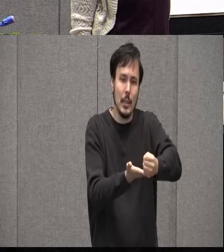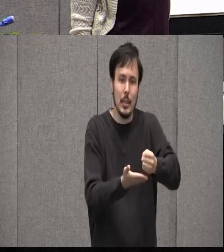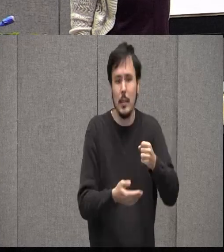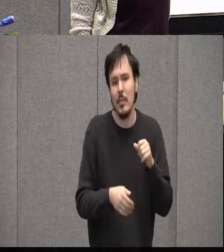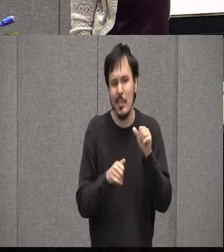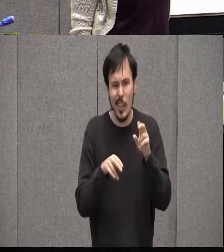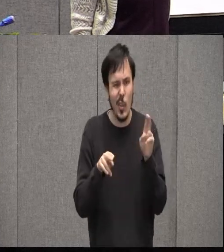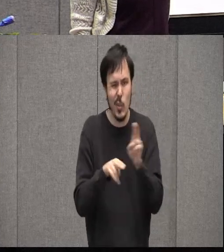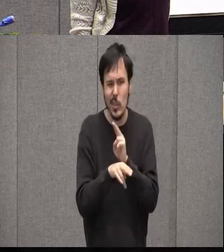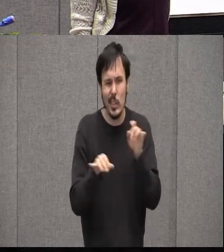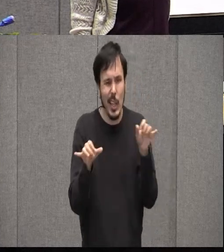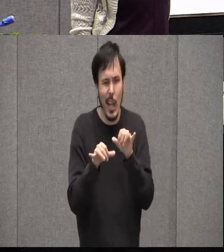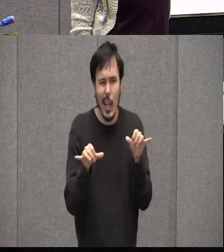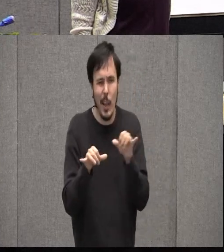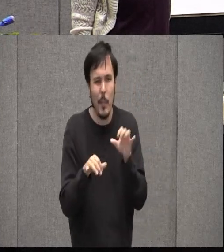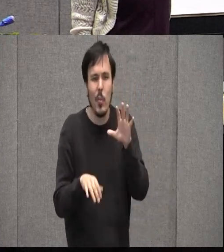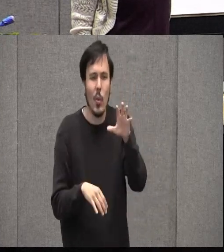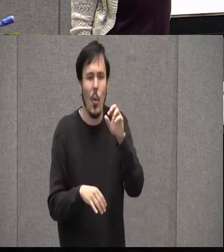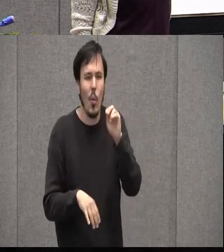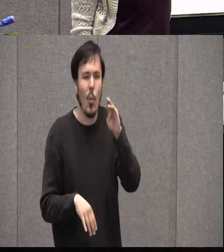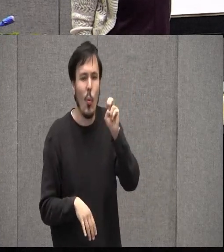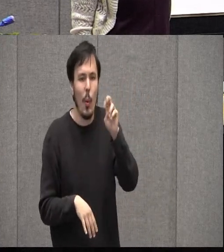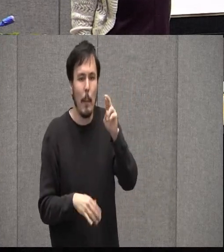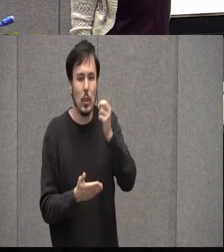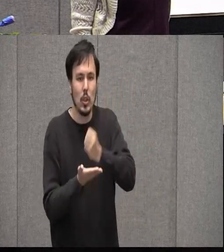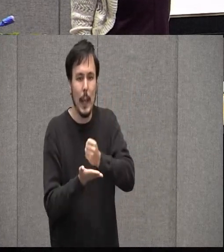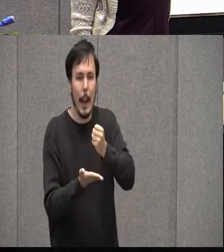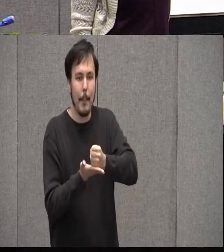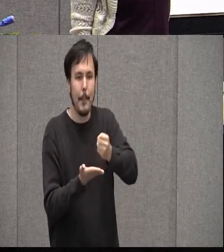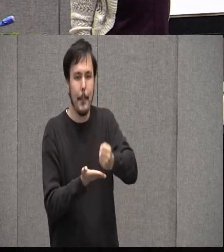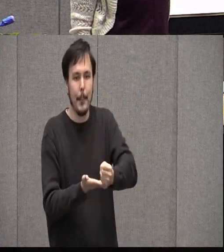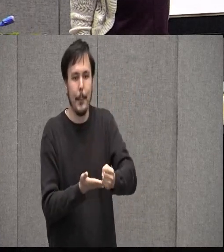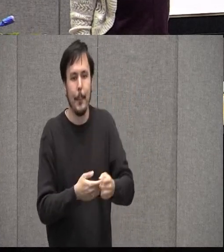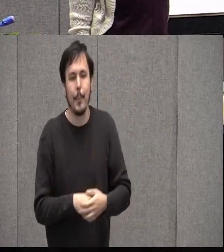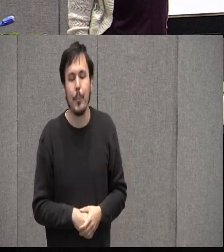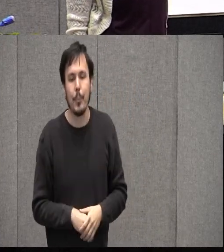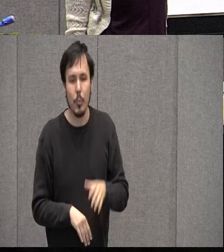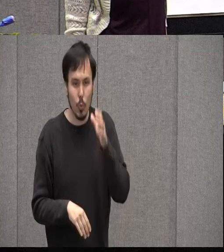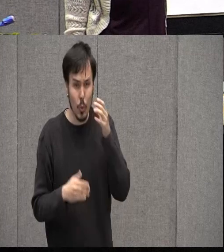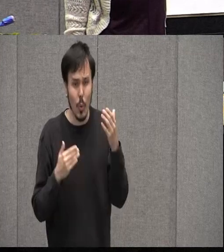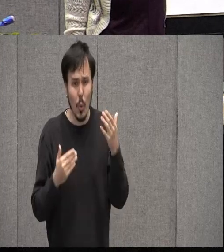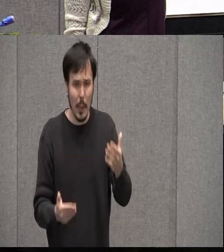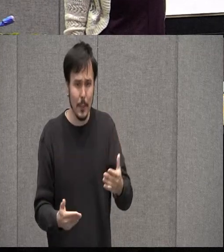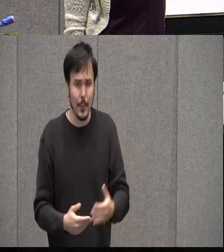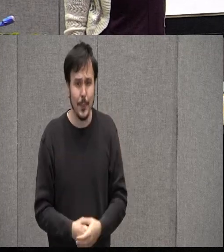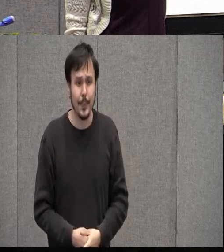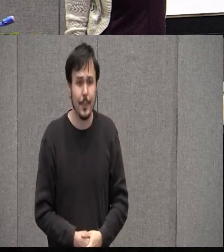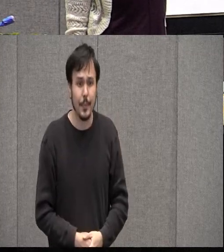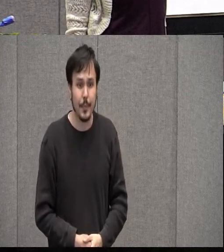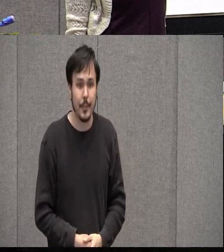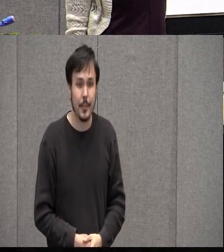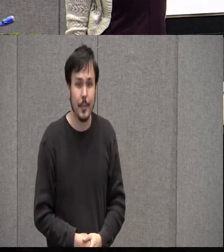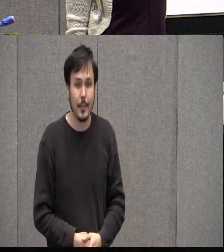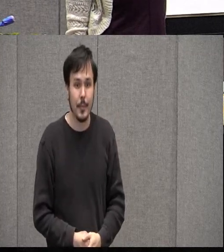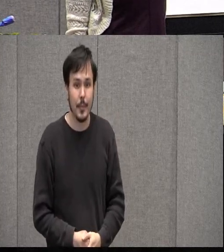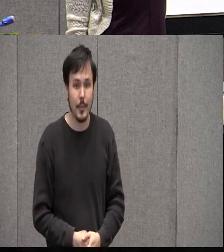You would just take your rubber stamp and you would just stamp it.